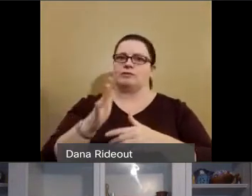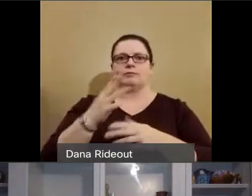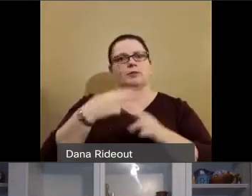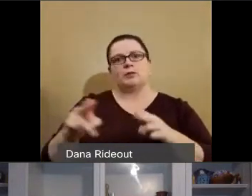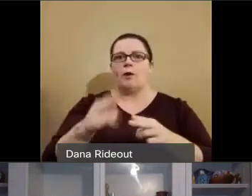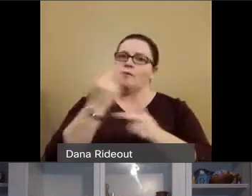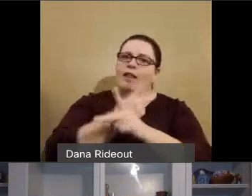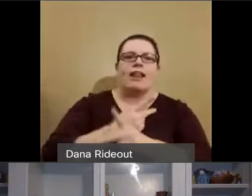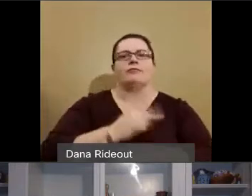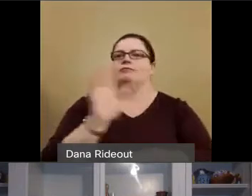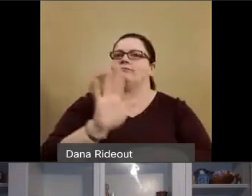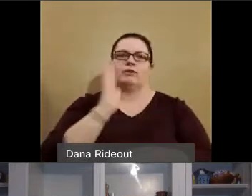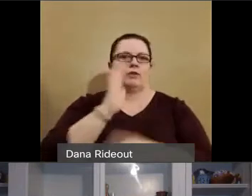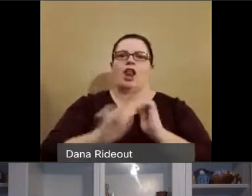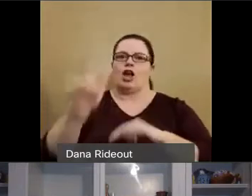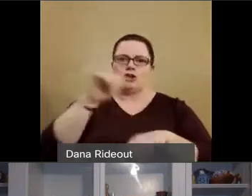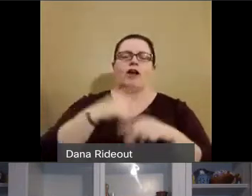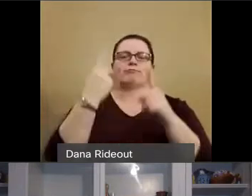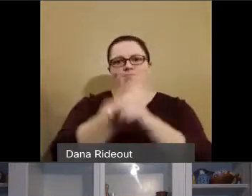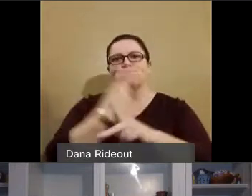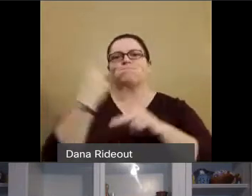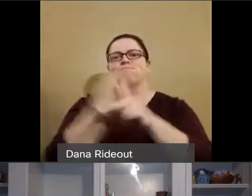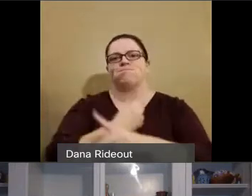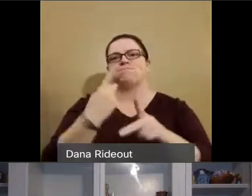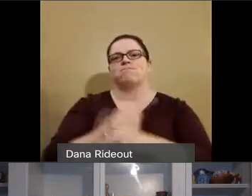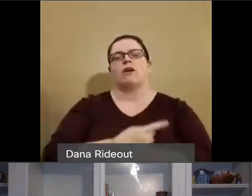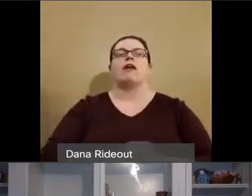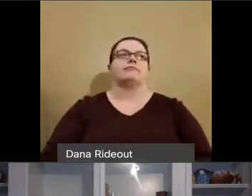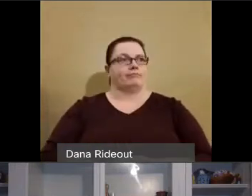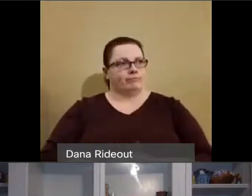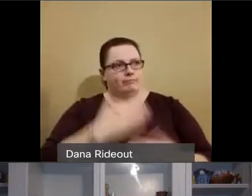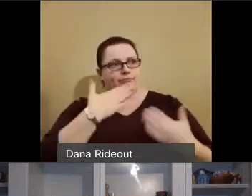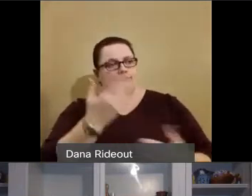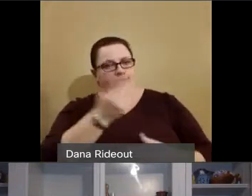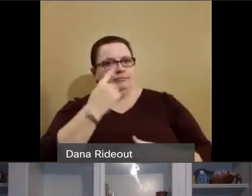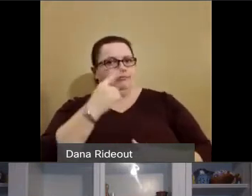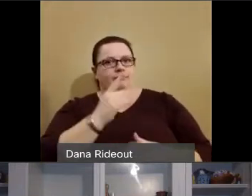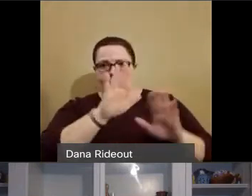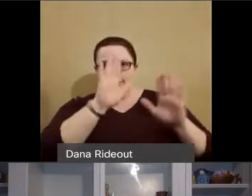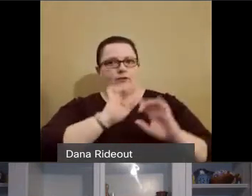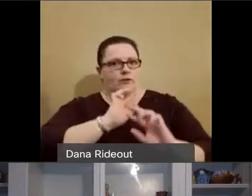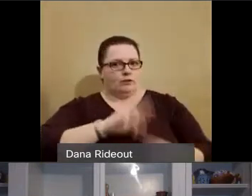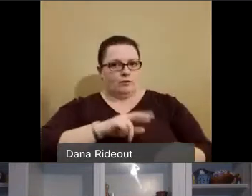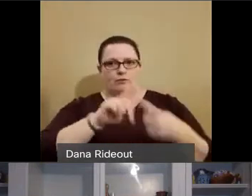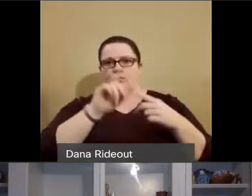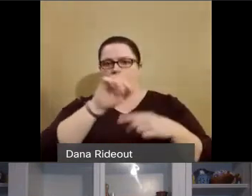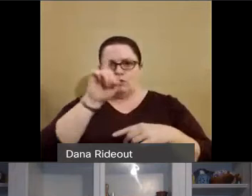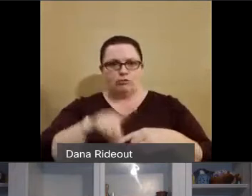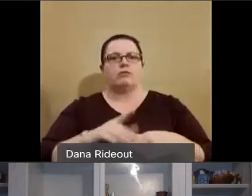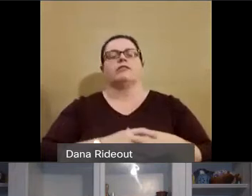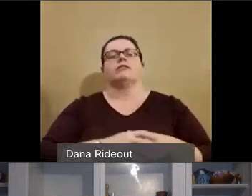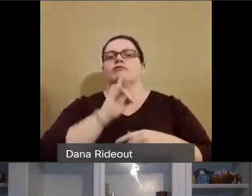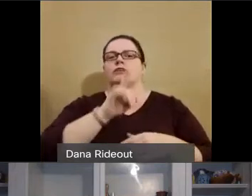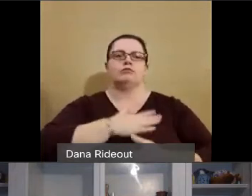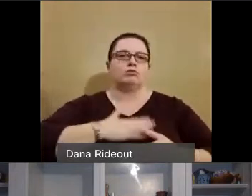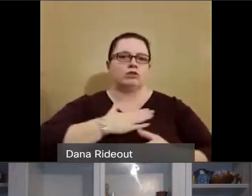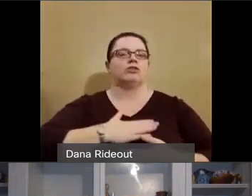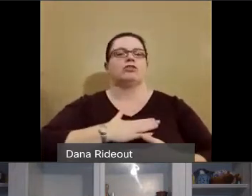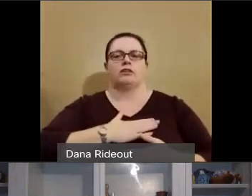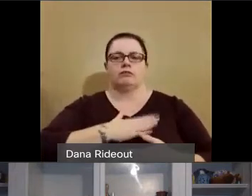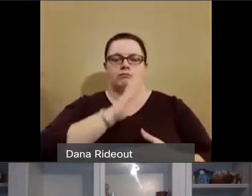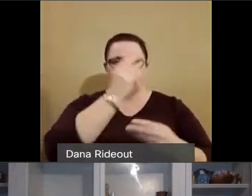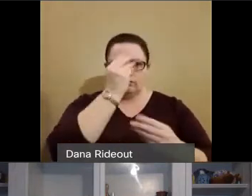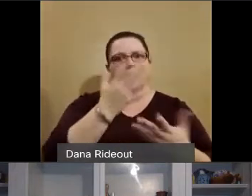Thank you both so much for your very interesting responses to that question and Ashley, I appreciated that. Erase the distinction too between what is legal and what is moral.